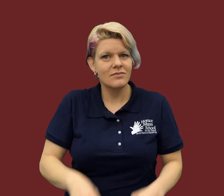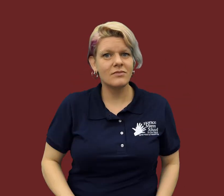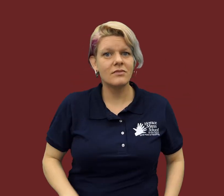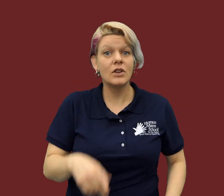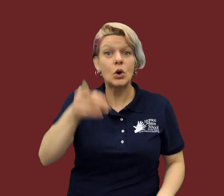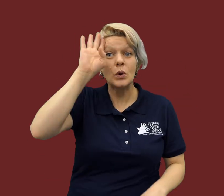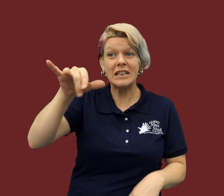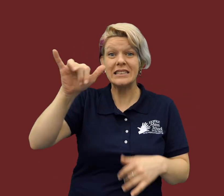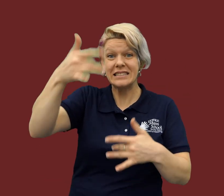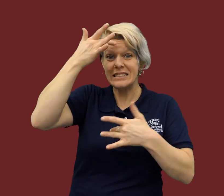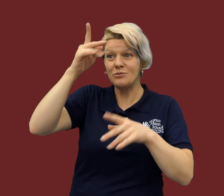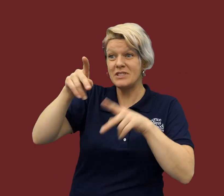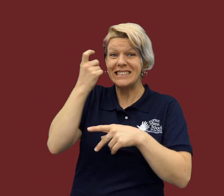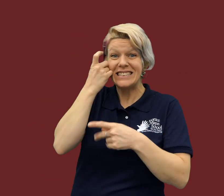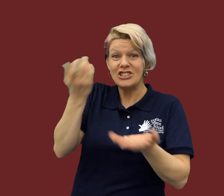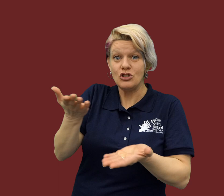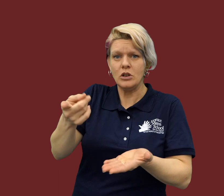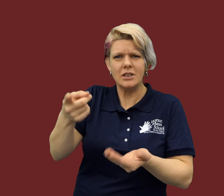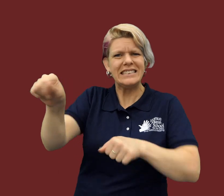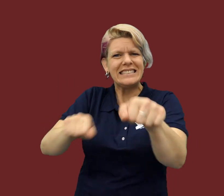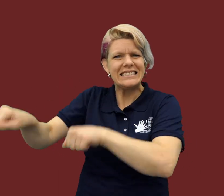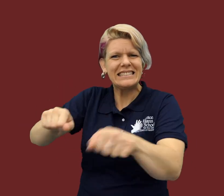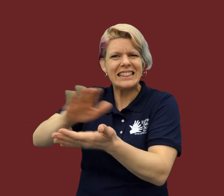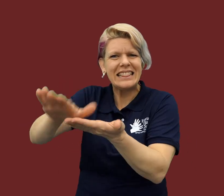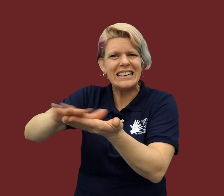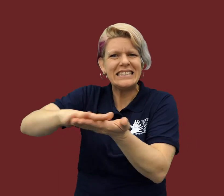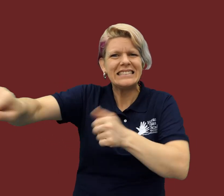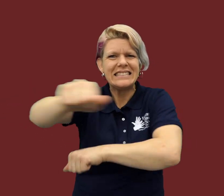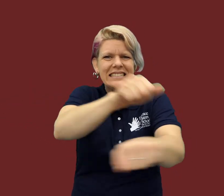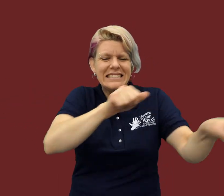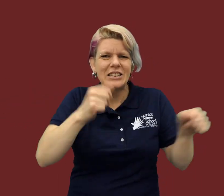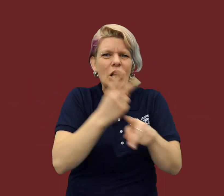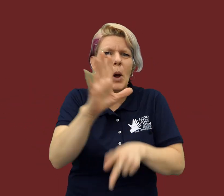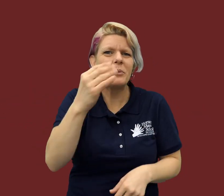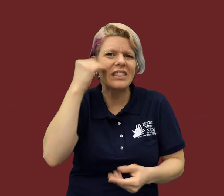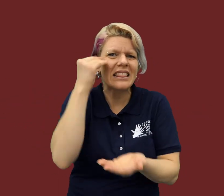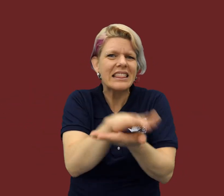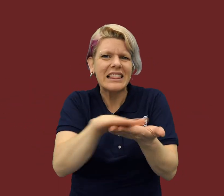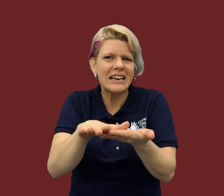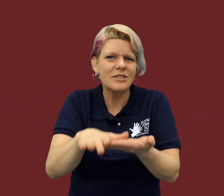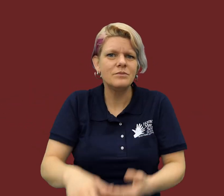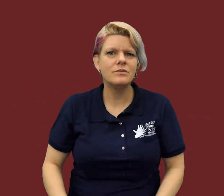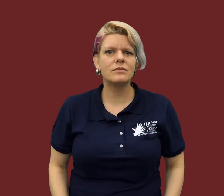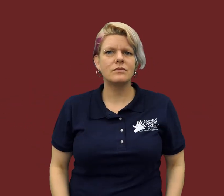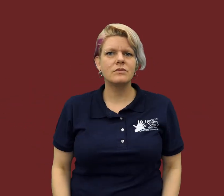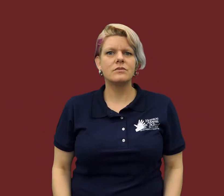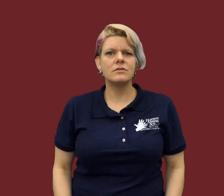person was nearby, immediately clean and disinfect the areas they touched. In addition, if you